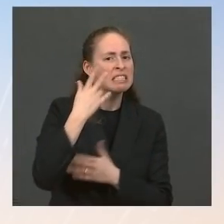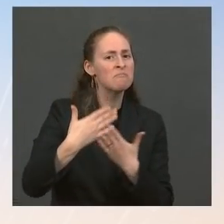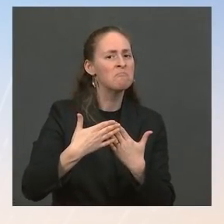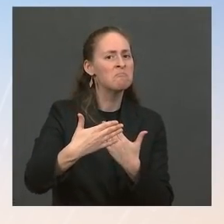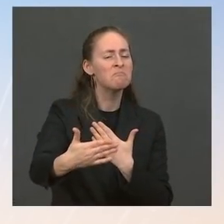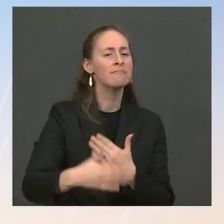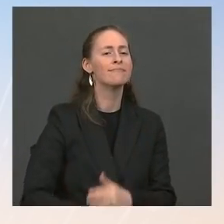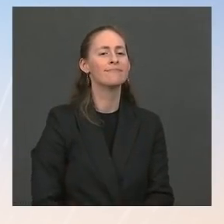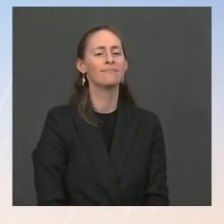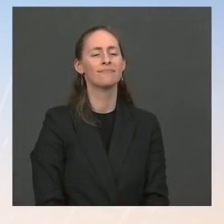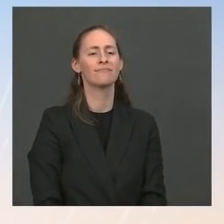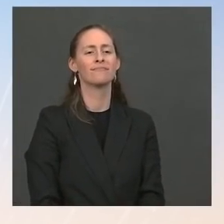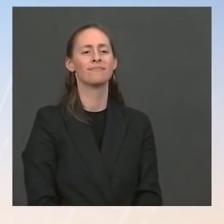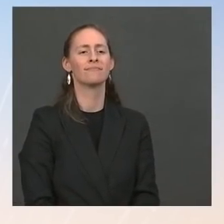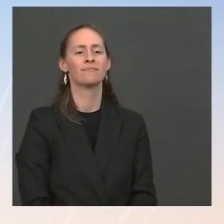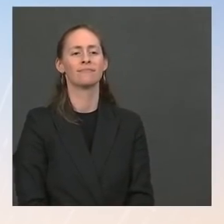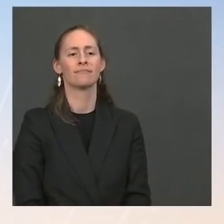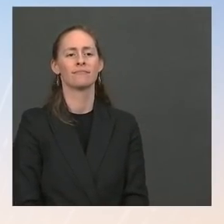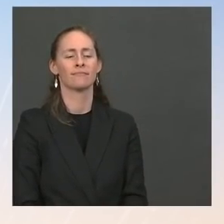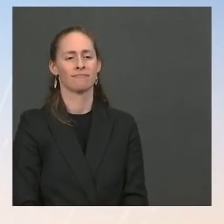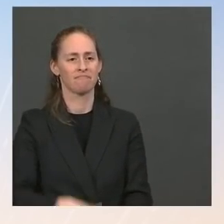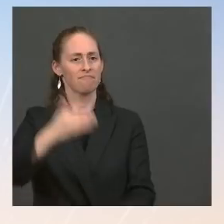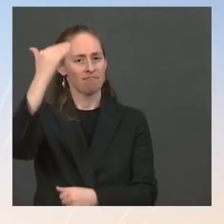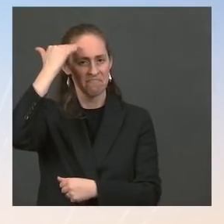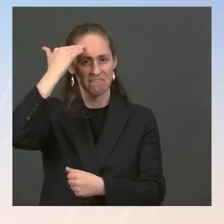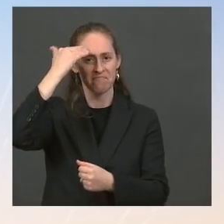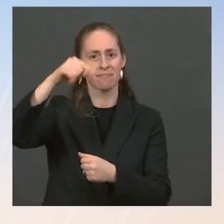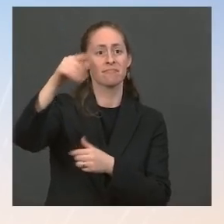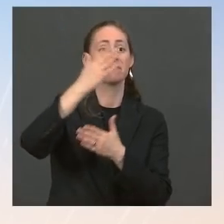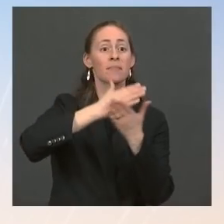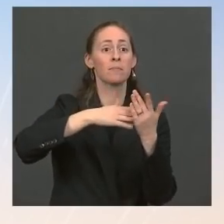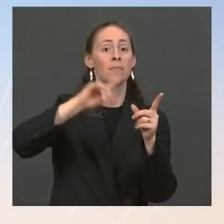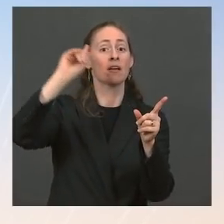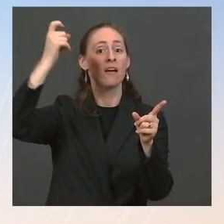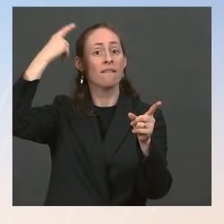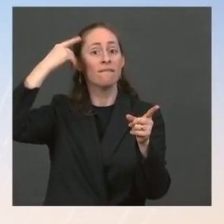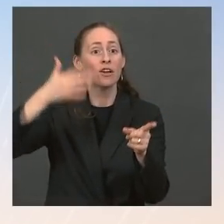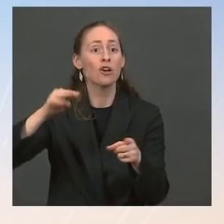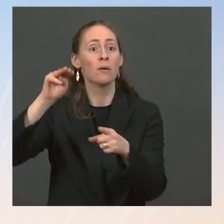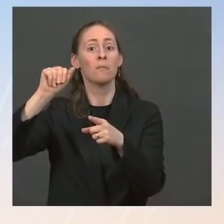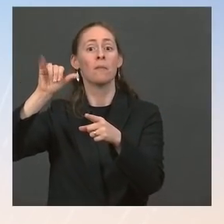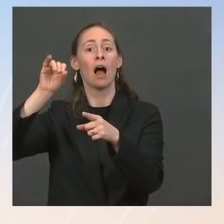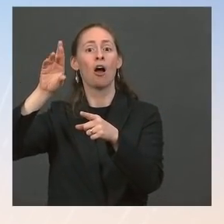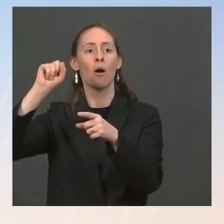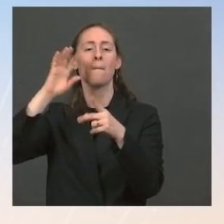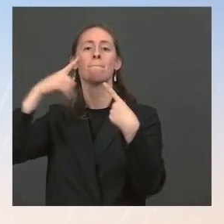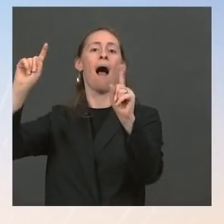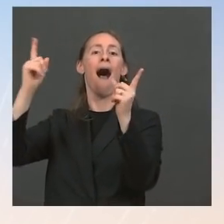can anticipate roads that will be rebuilt, big bridges that will be rebuilt that are long overdue;